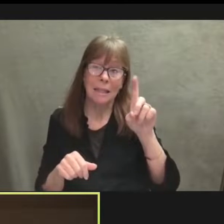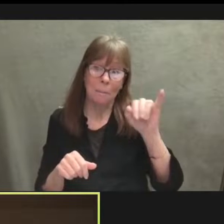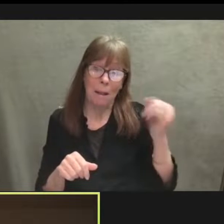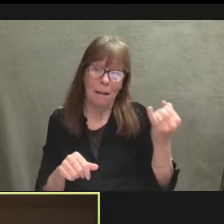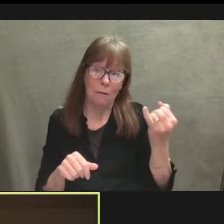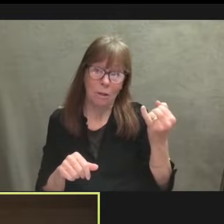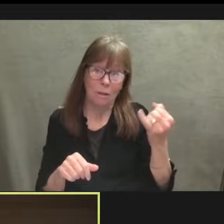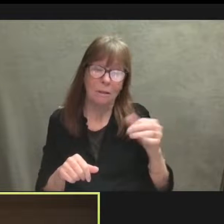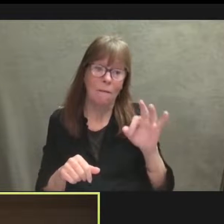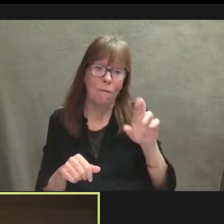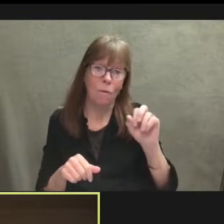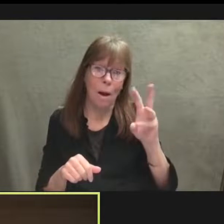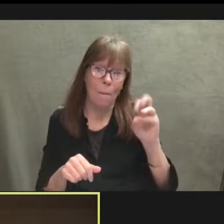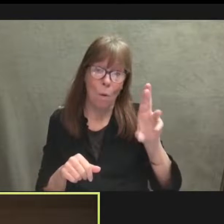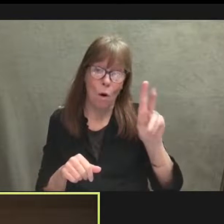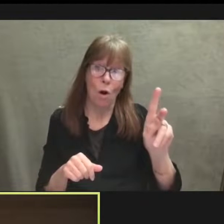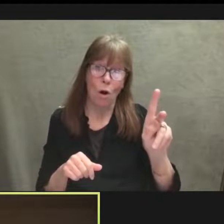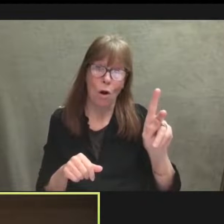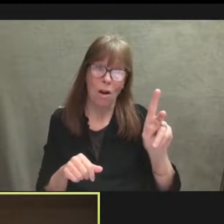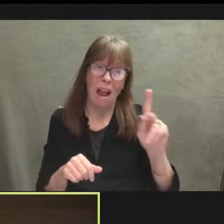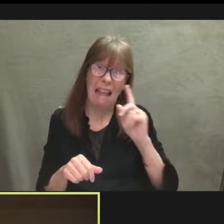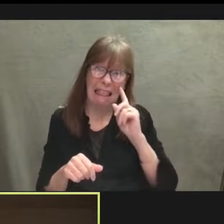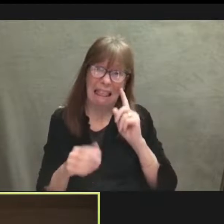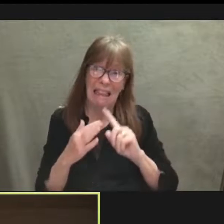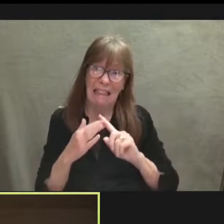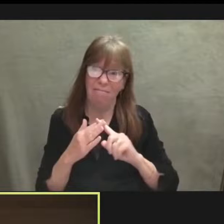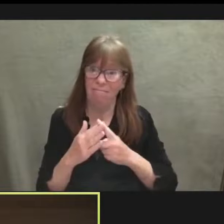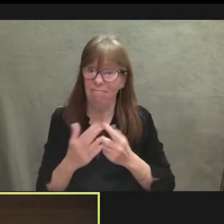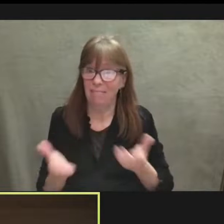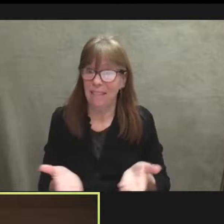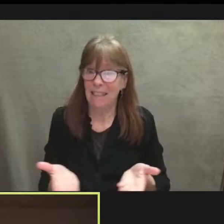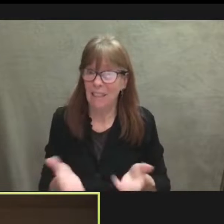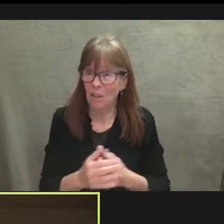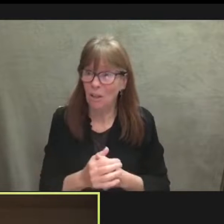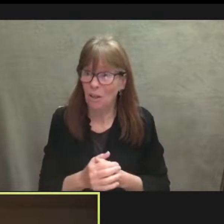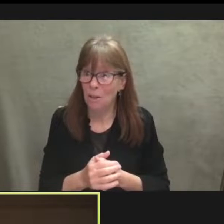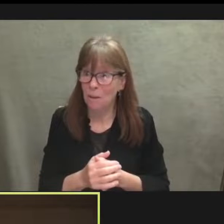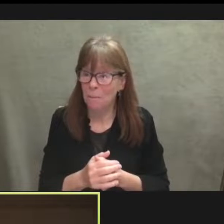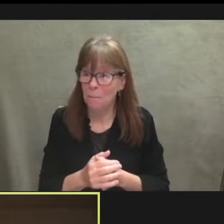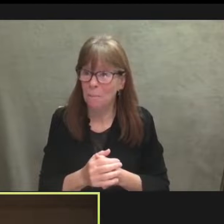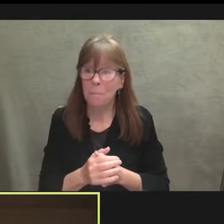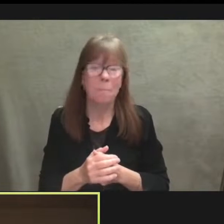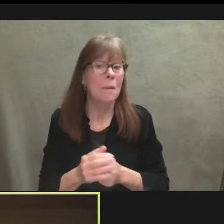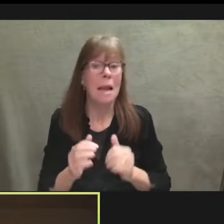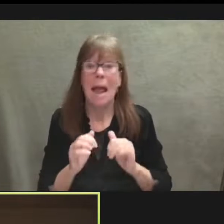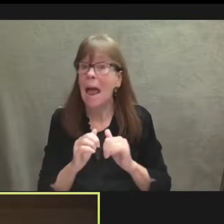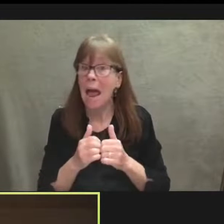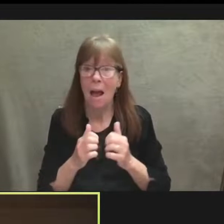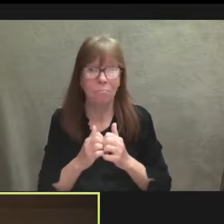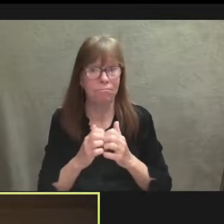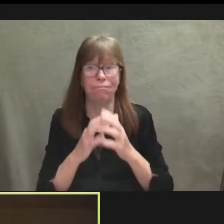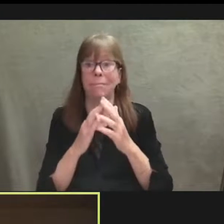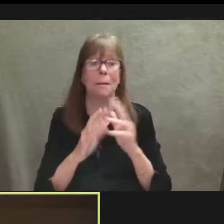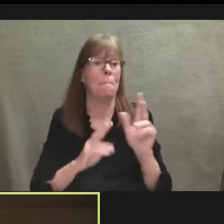was actually developed here. You know, by primarily disabled people of color, and